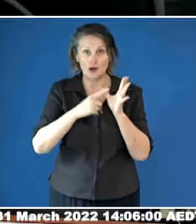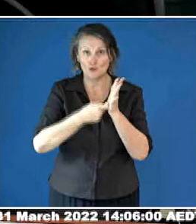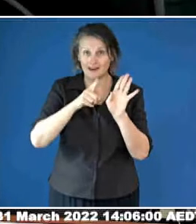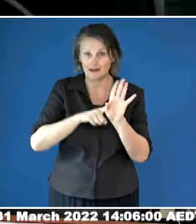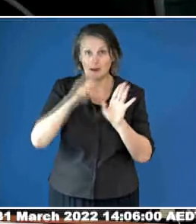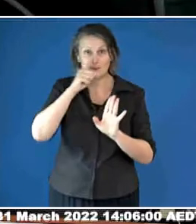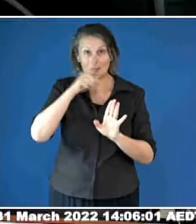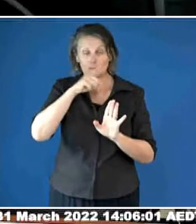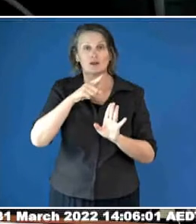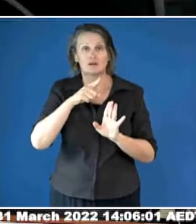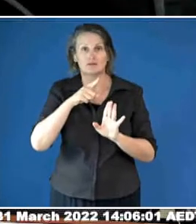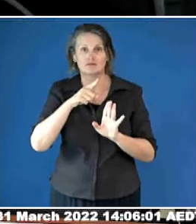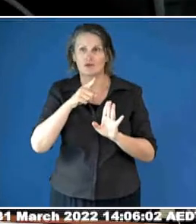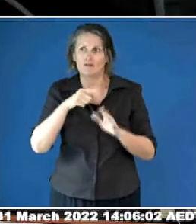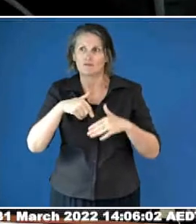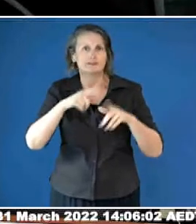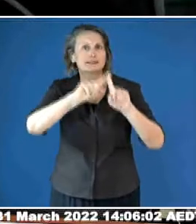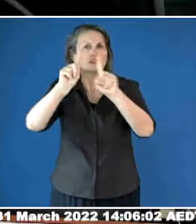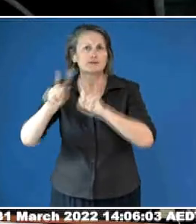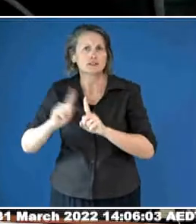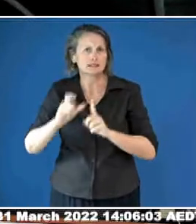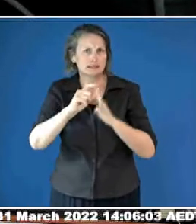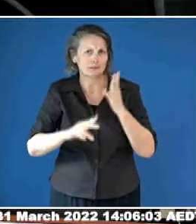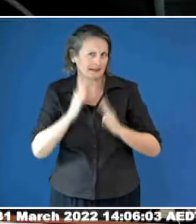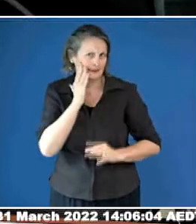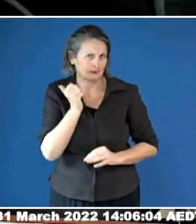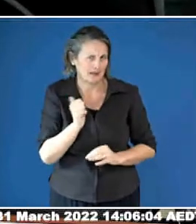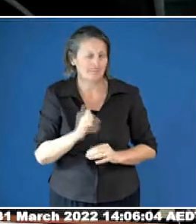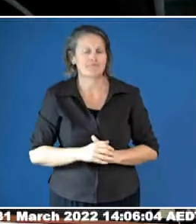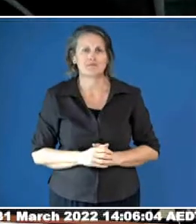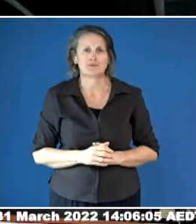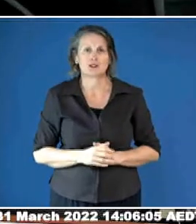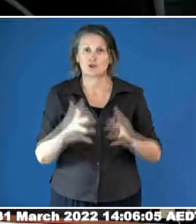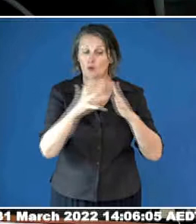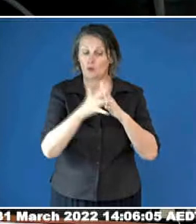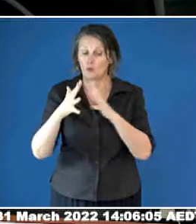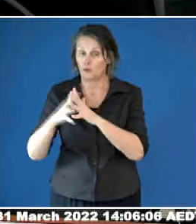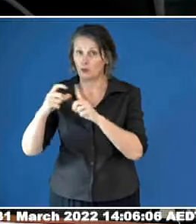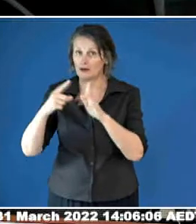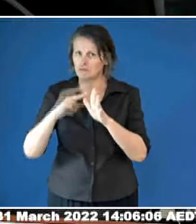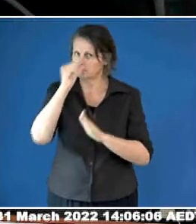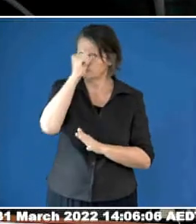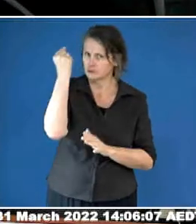The key purpose of WWDA is to promote and advance the human rights and freedoms of